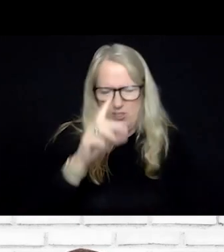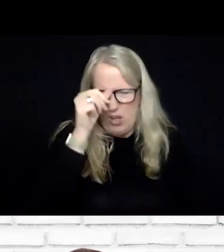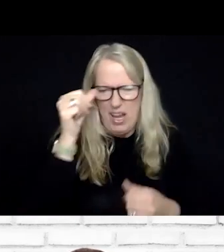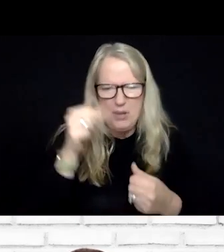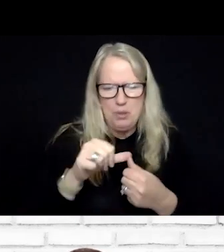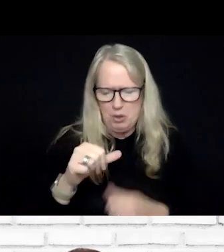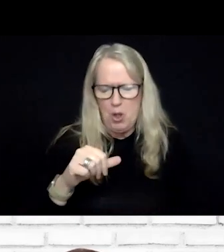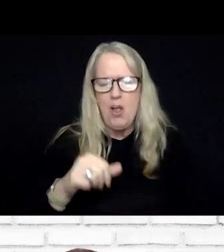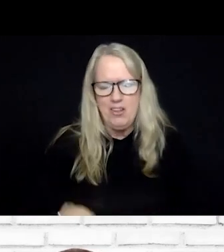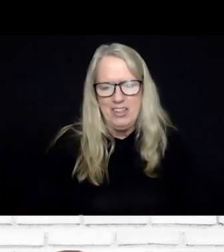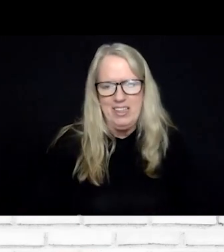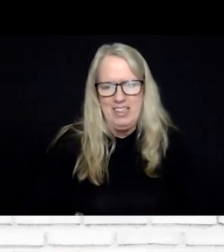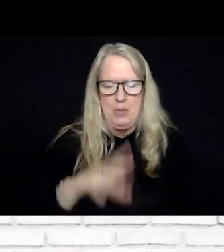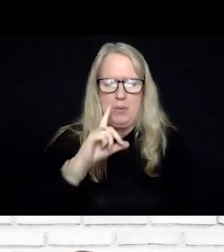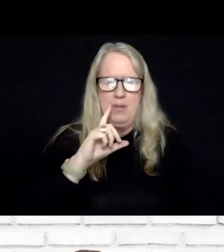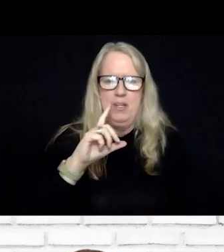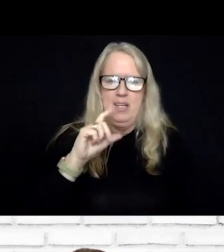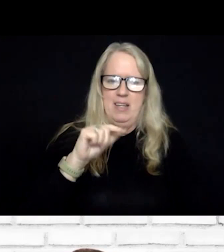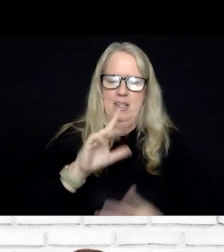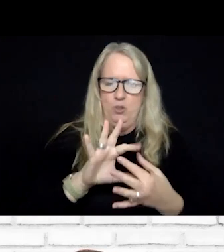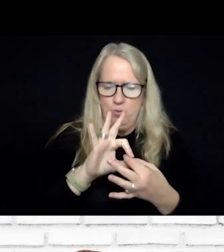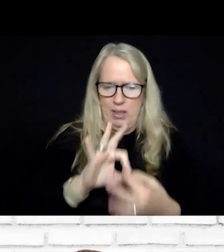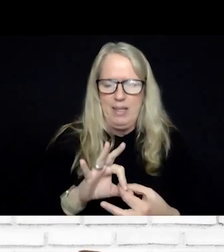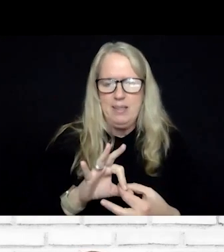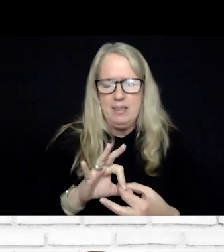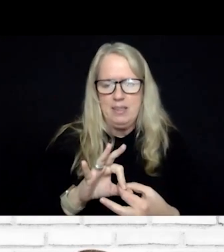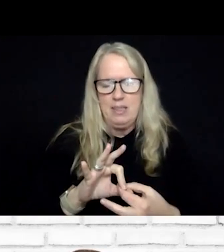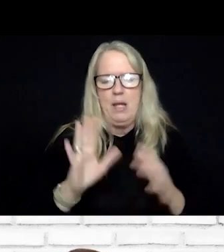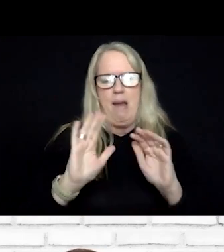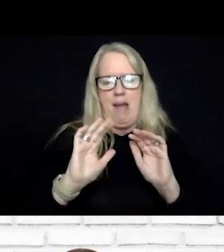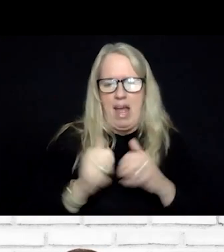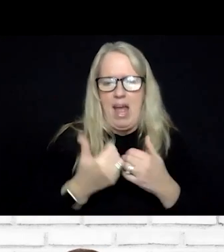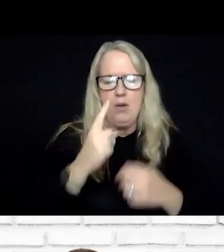AND THIS IS RELATED TO HOW THE HOSPITAL SYSTEMS ARE SET